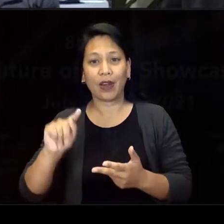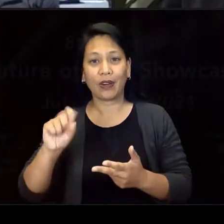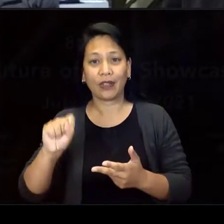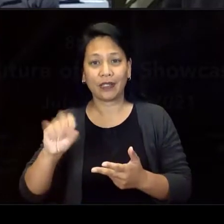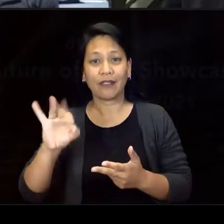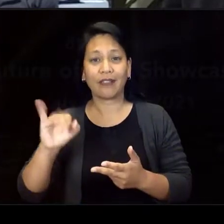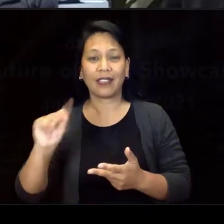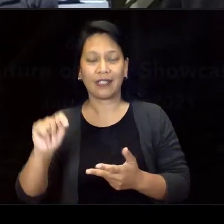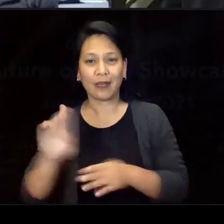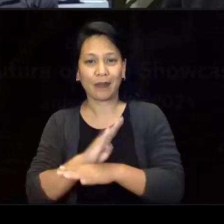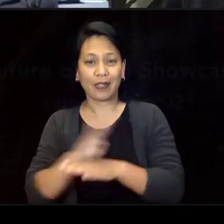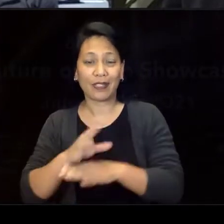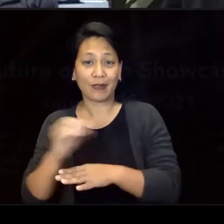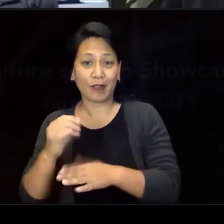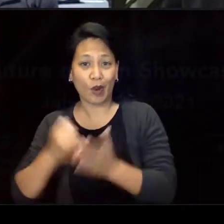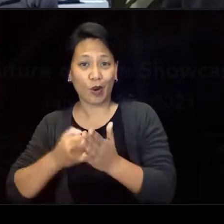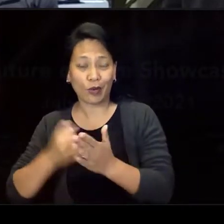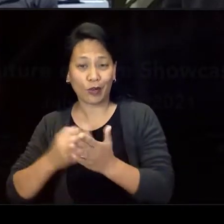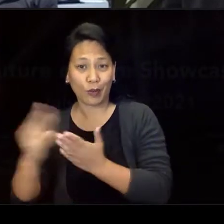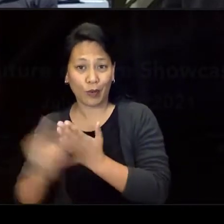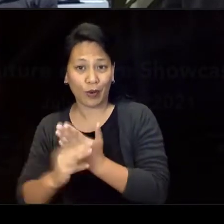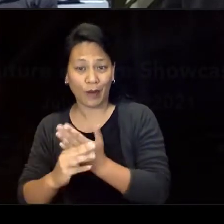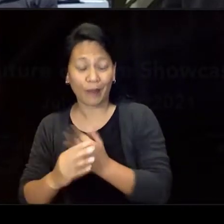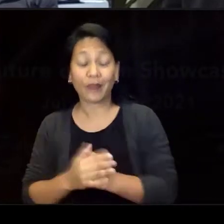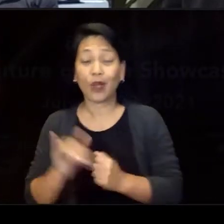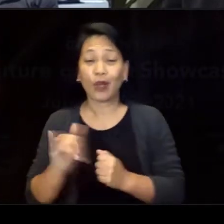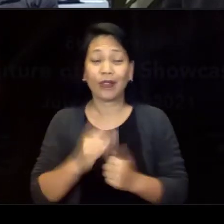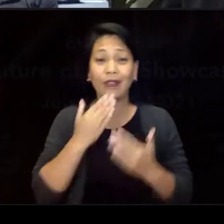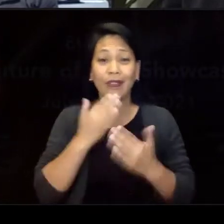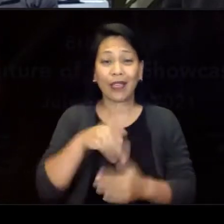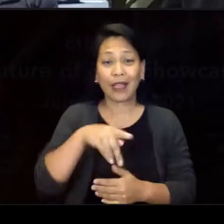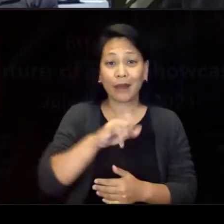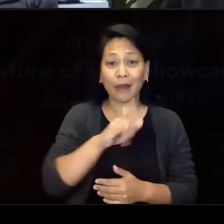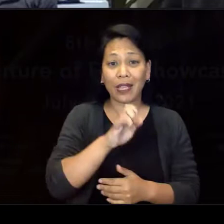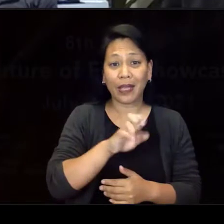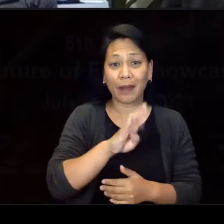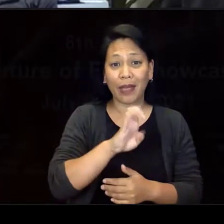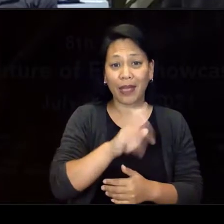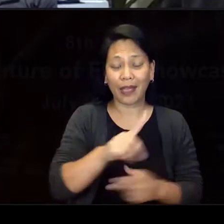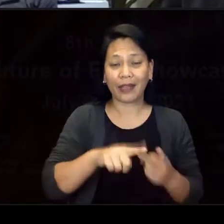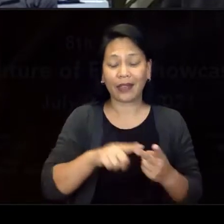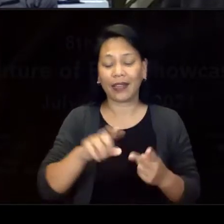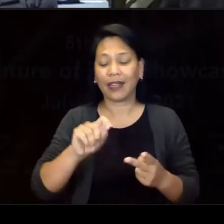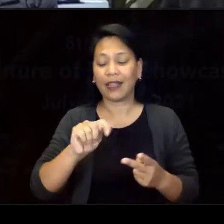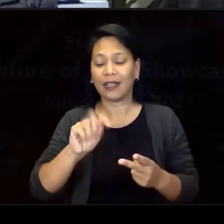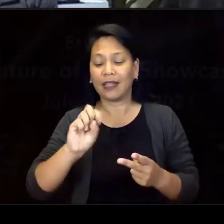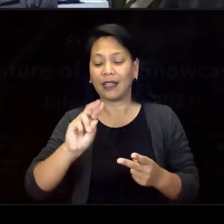We would also like to thank our media partners, Playback, Touchwood PR and AstroLab Studios.